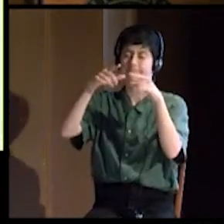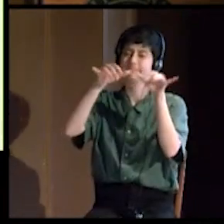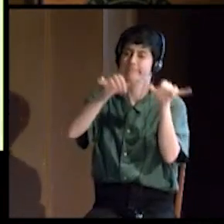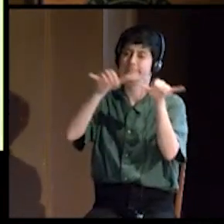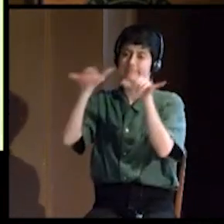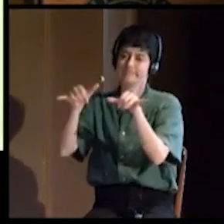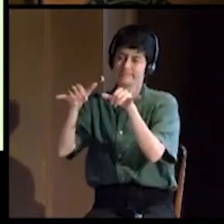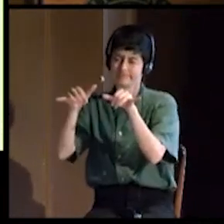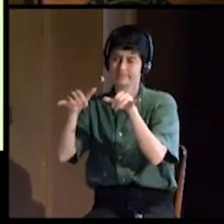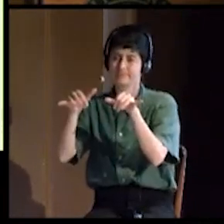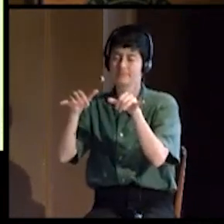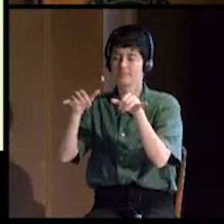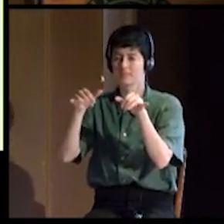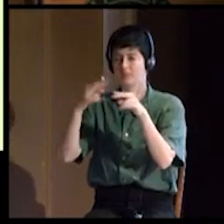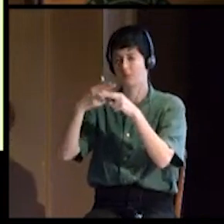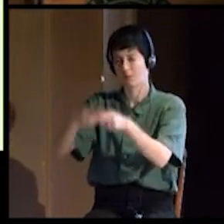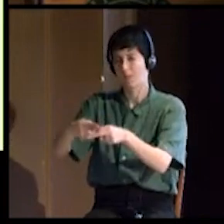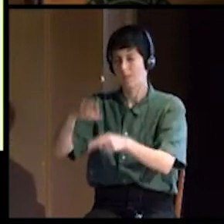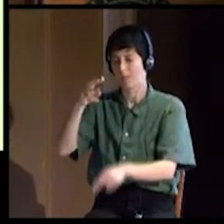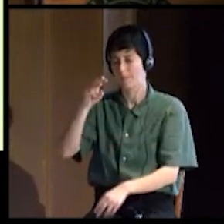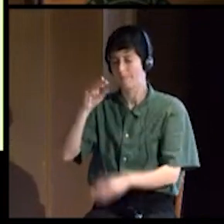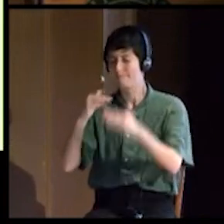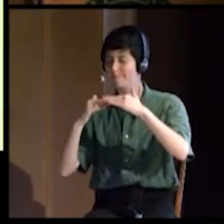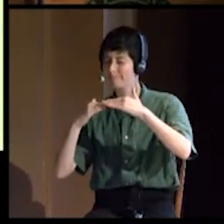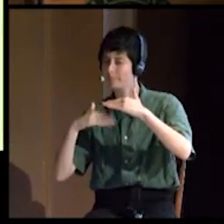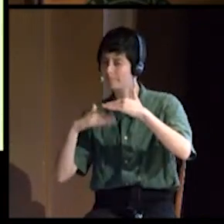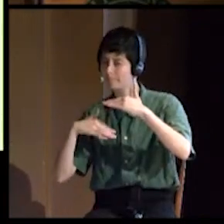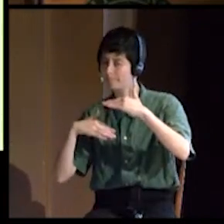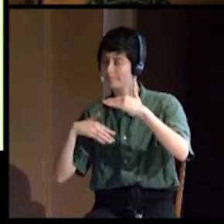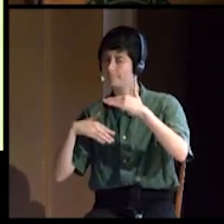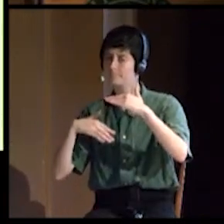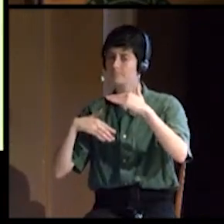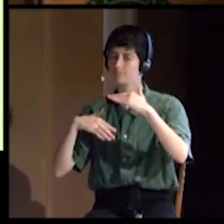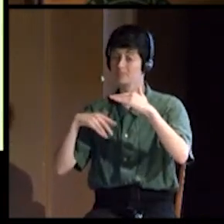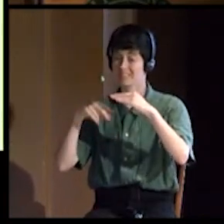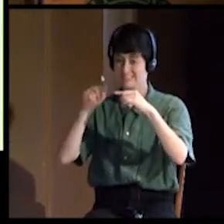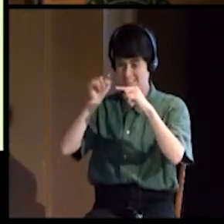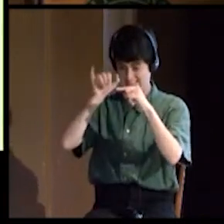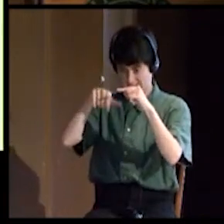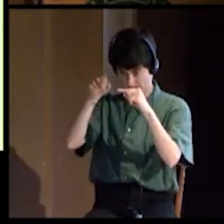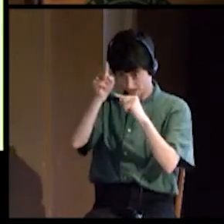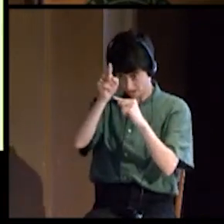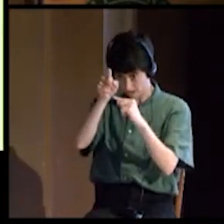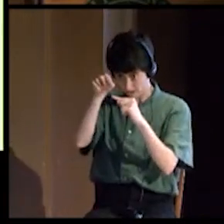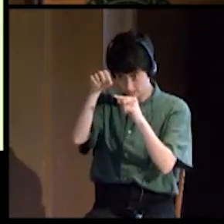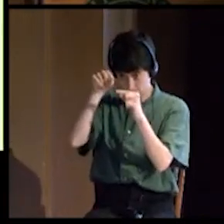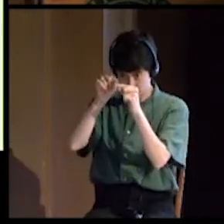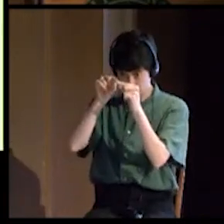that can go from 100% liquid to 100% solid within a single change of one degree C.